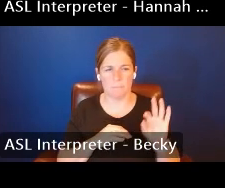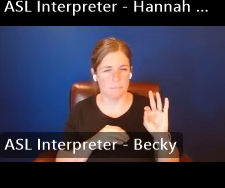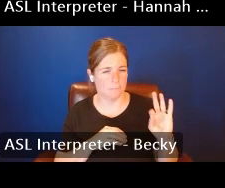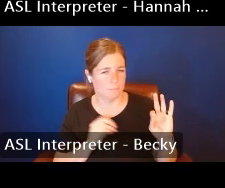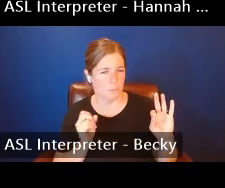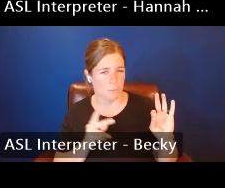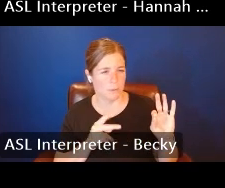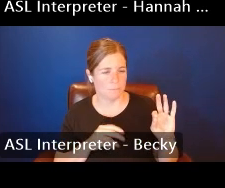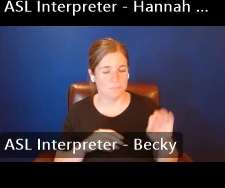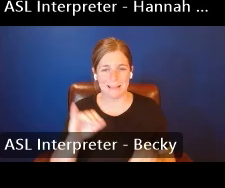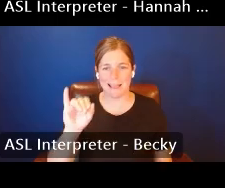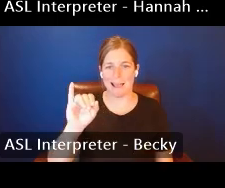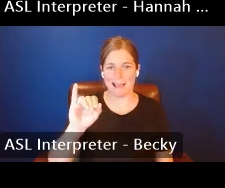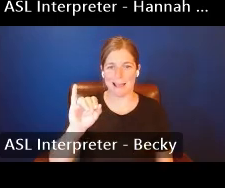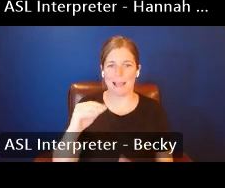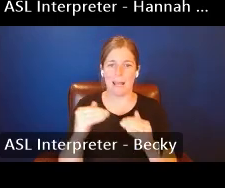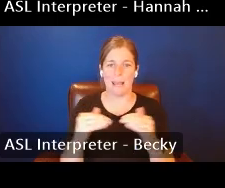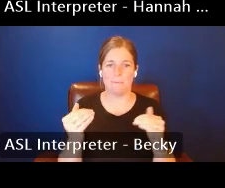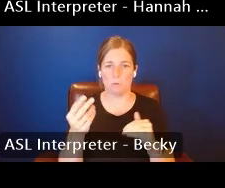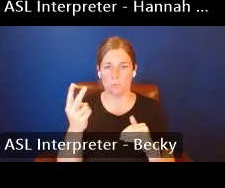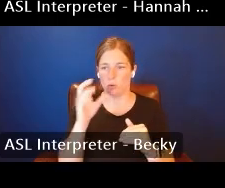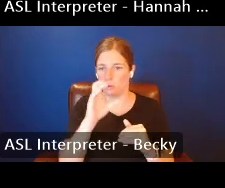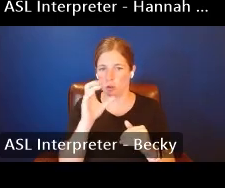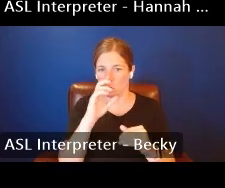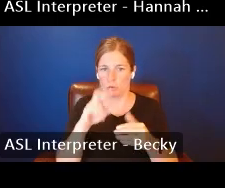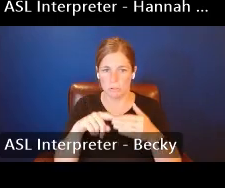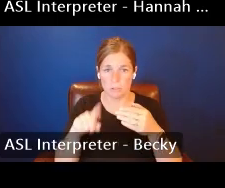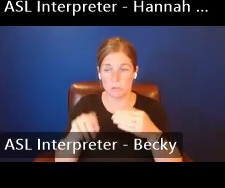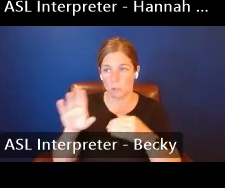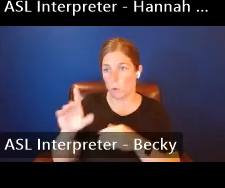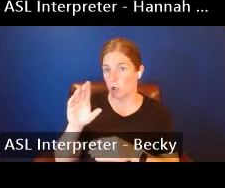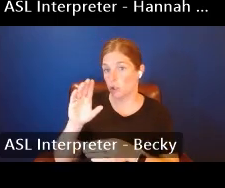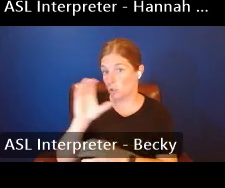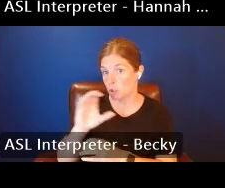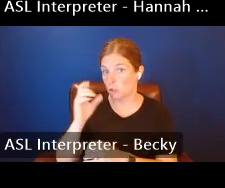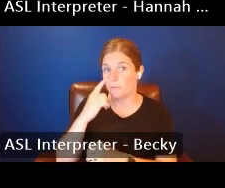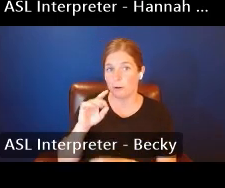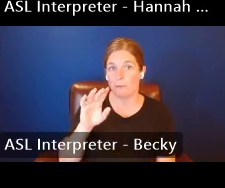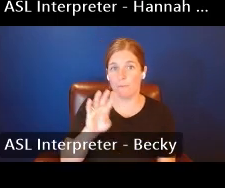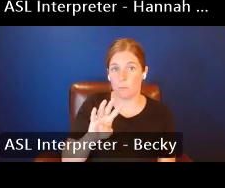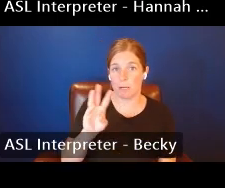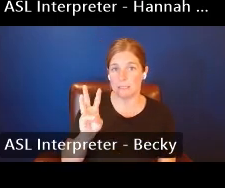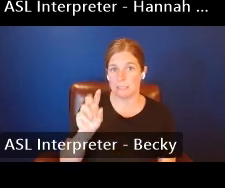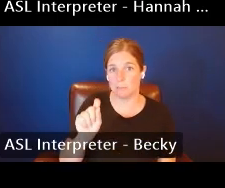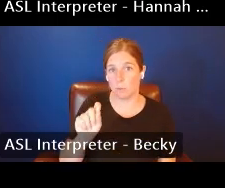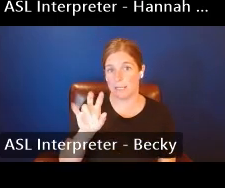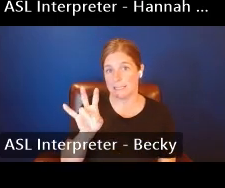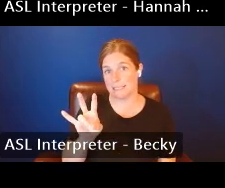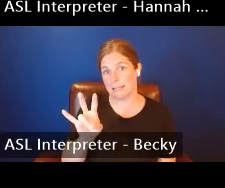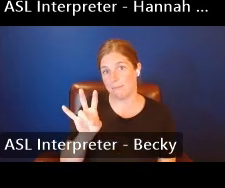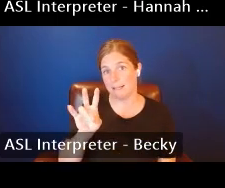I, heading level 2 search results. Your search for 46.761 latitude, minus 92.115 longitude